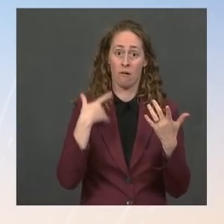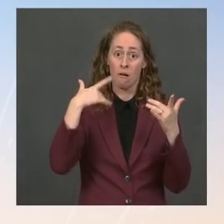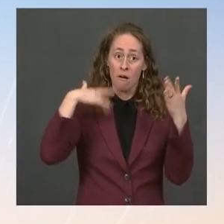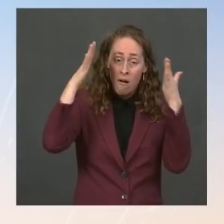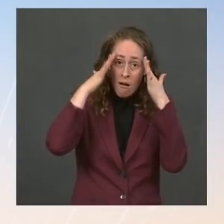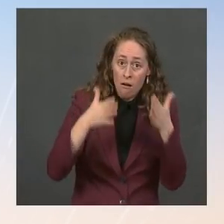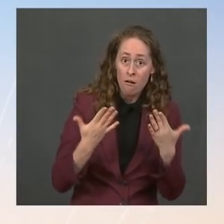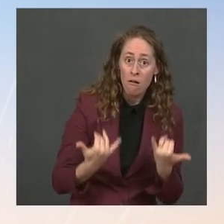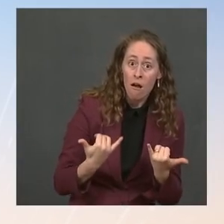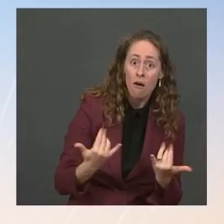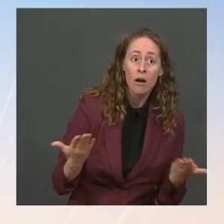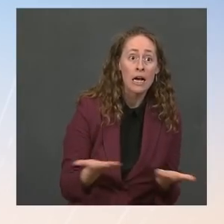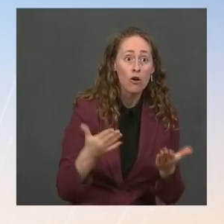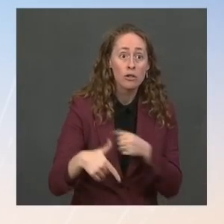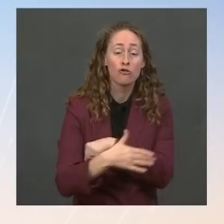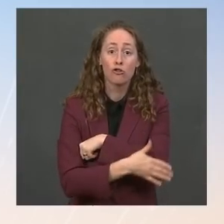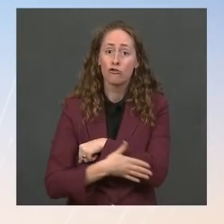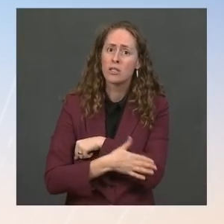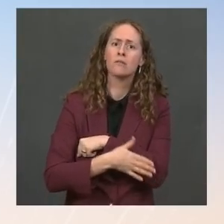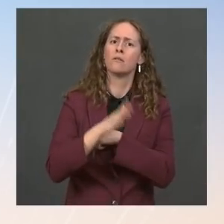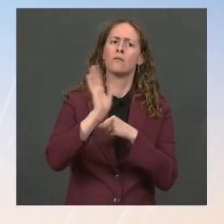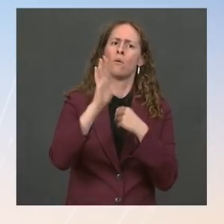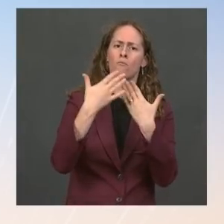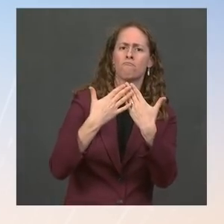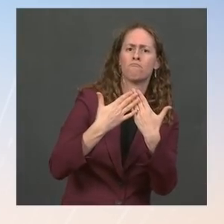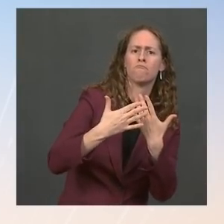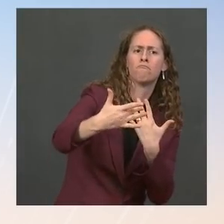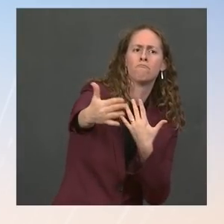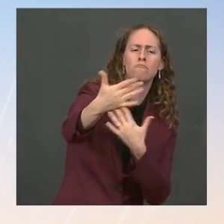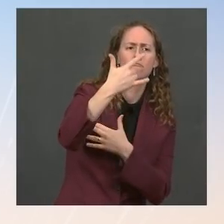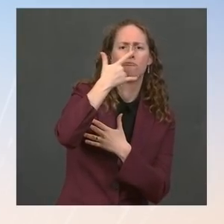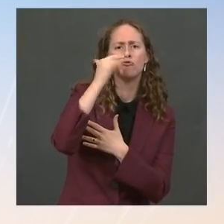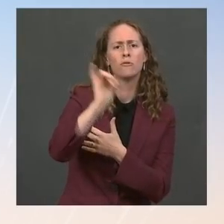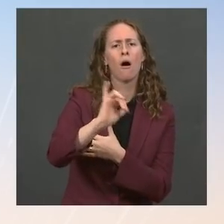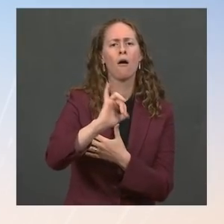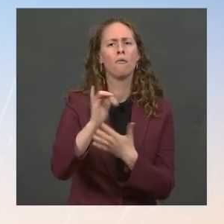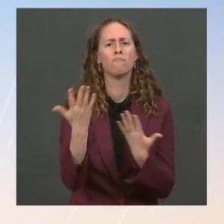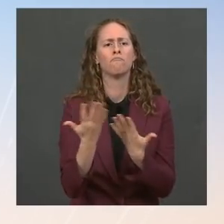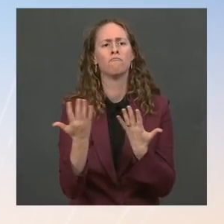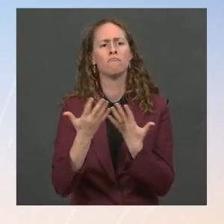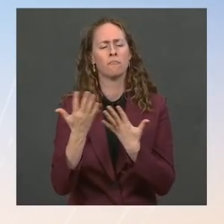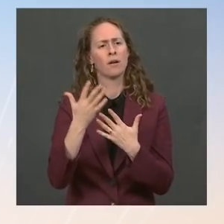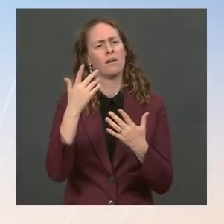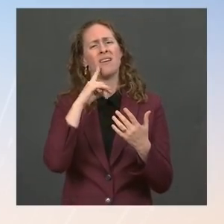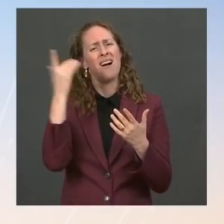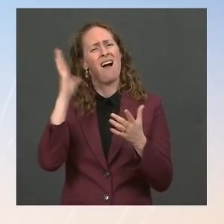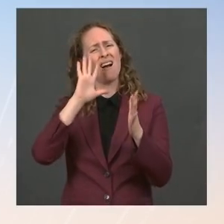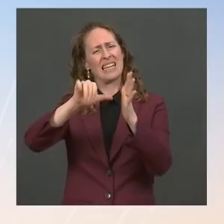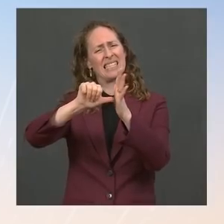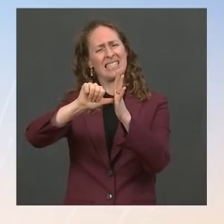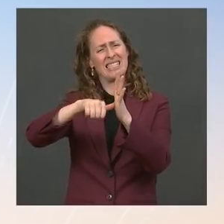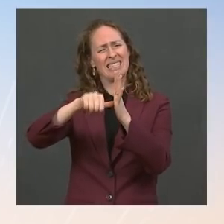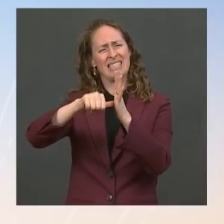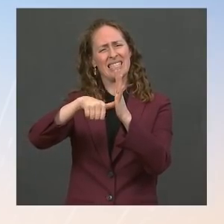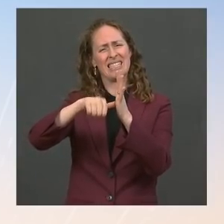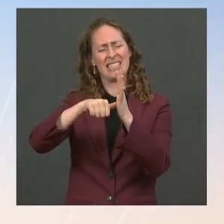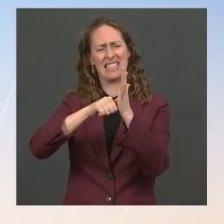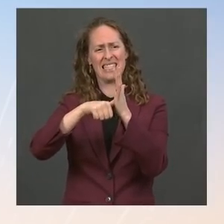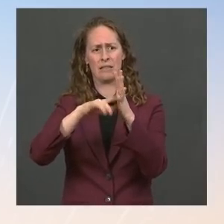And he will talk -- and this will be a central part of his remarks -- about the importance of reestablishing our alliances after the last several years.